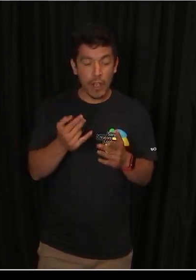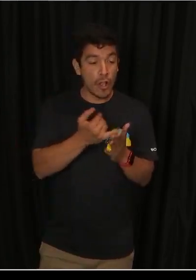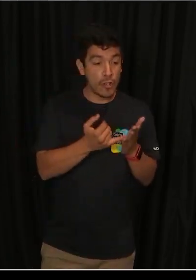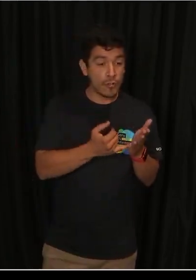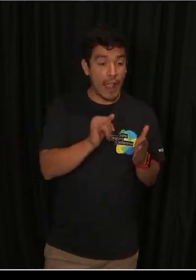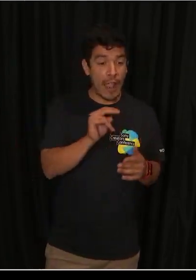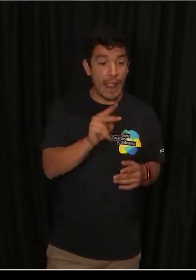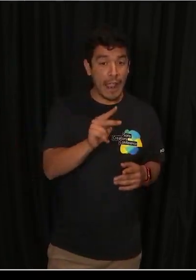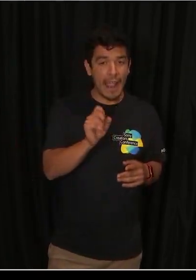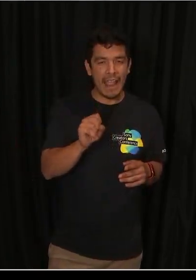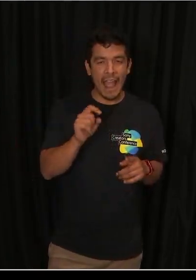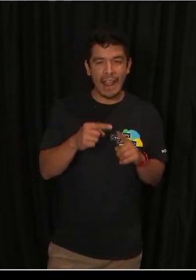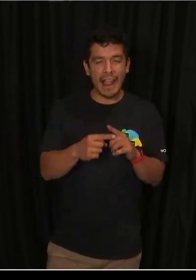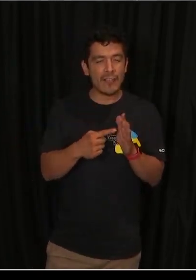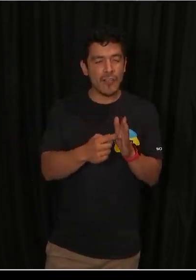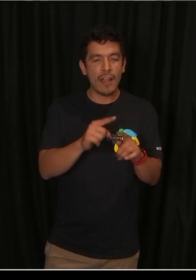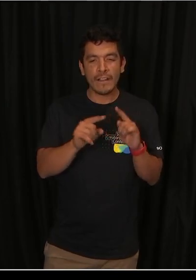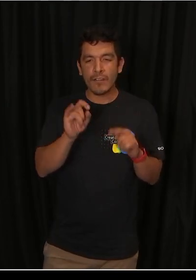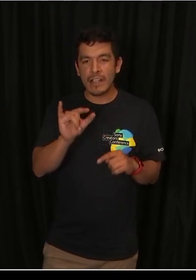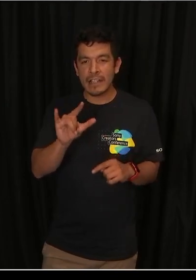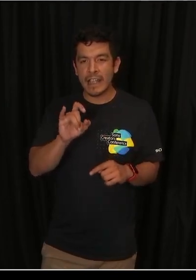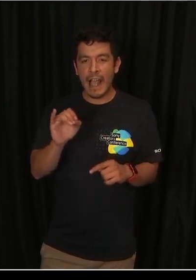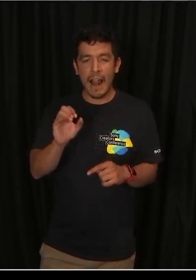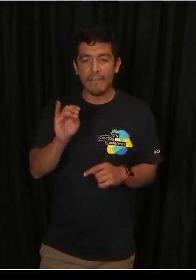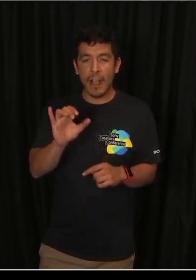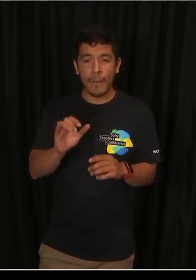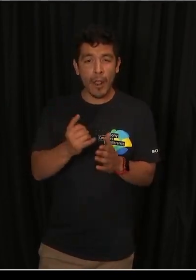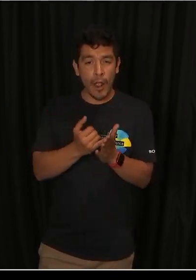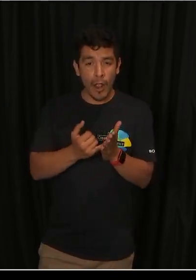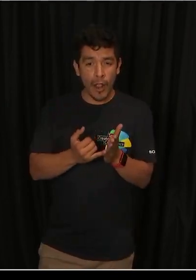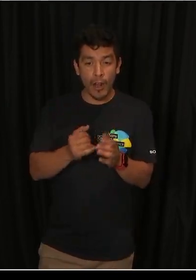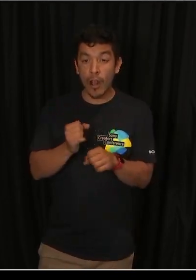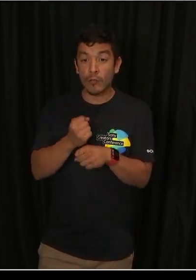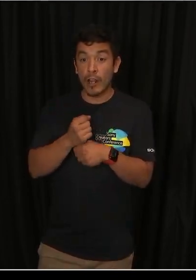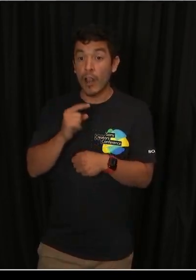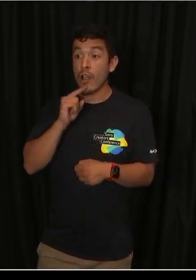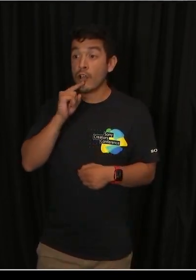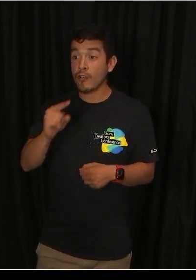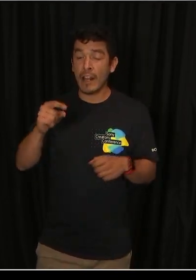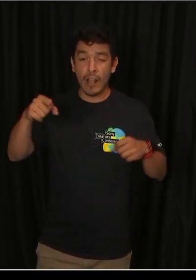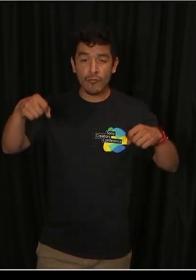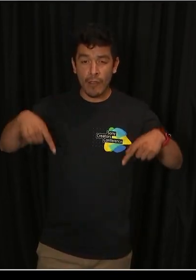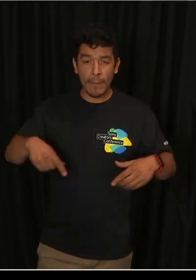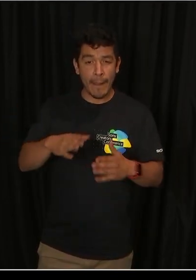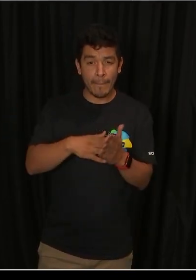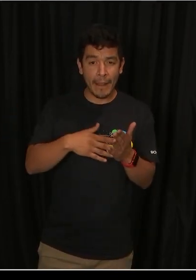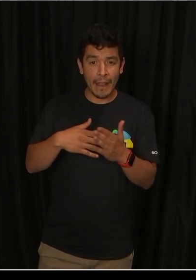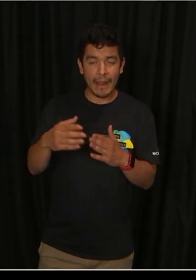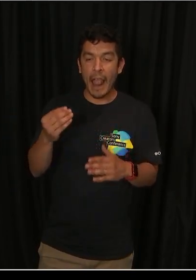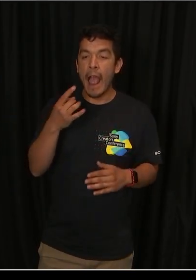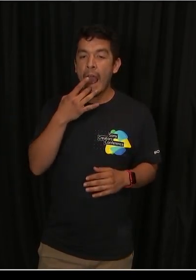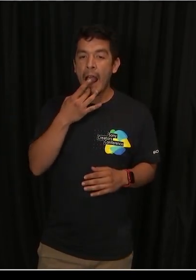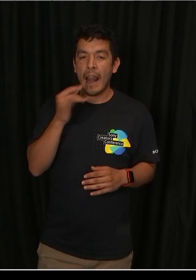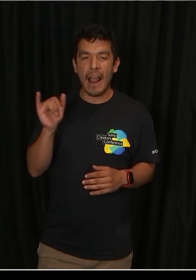mimic different styles of comic art, create realistic dripping paint and control shadow and light like an illustrator or painter would.